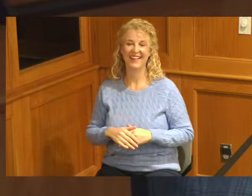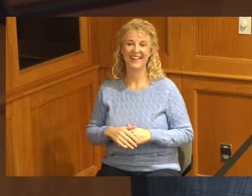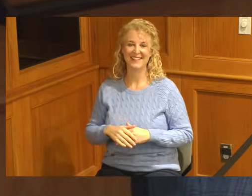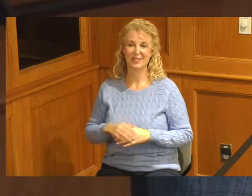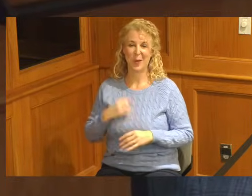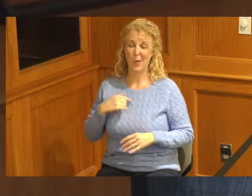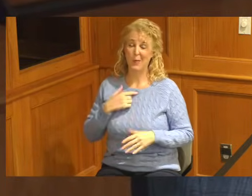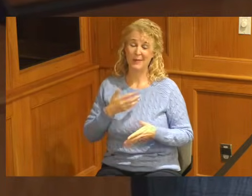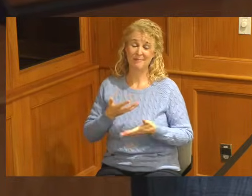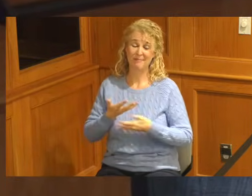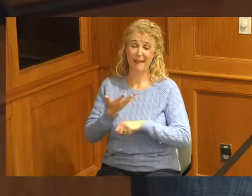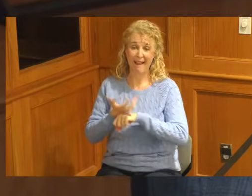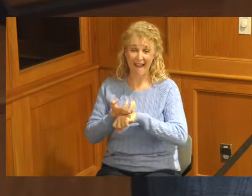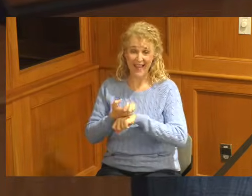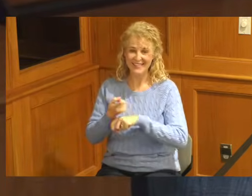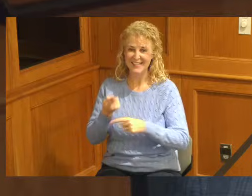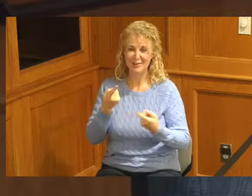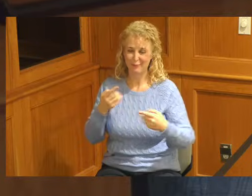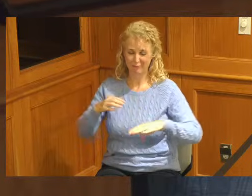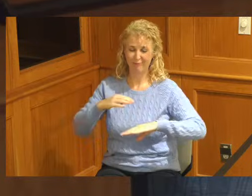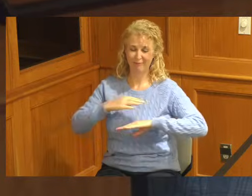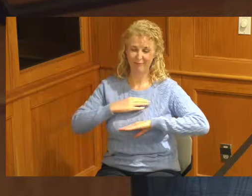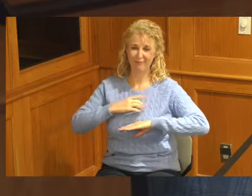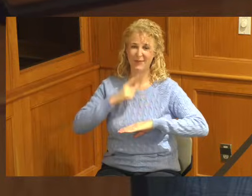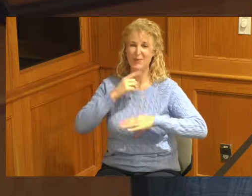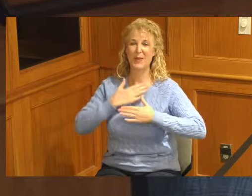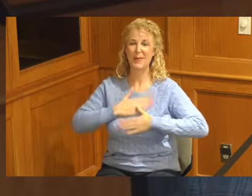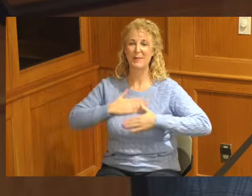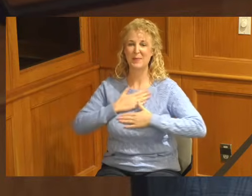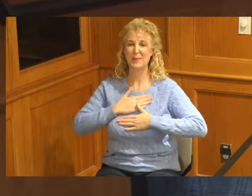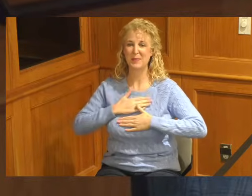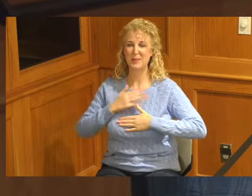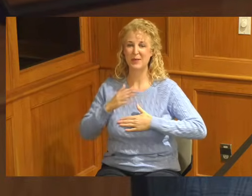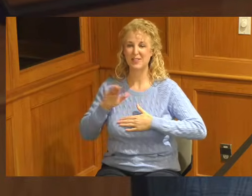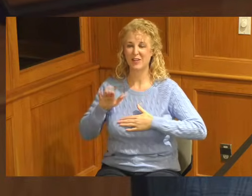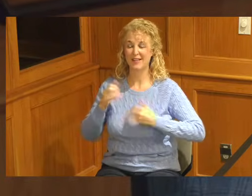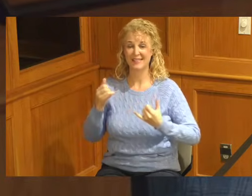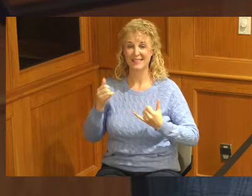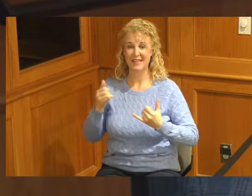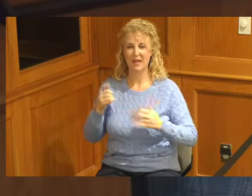been asking for. So, I really do appreciate it and appreciate the information here. Do do we know